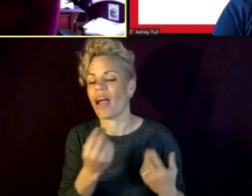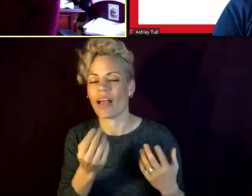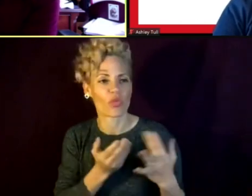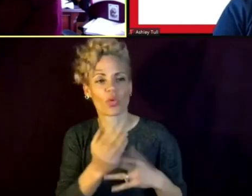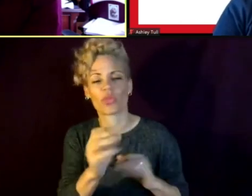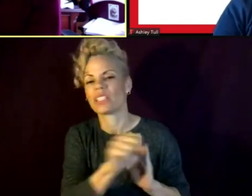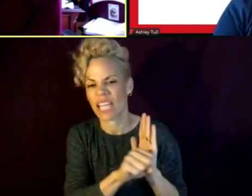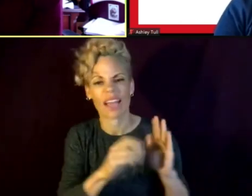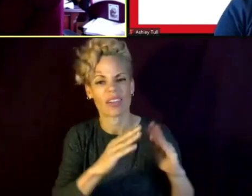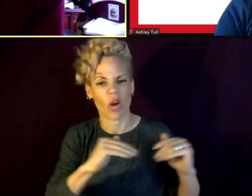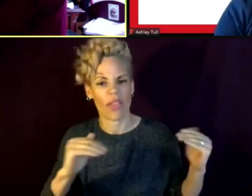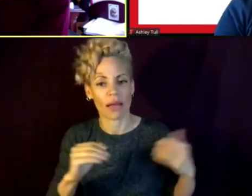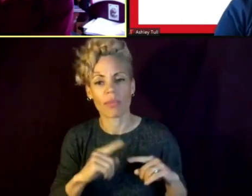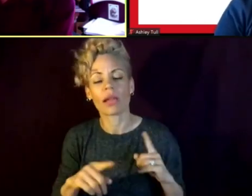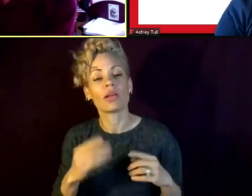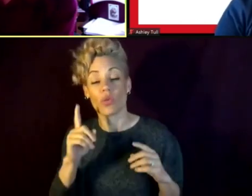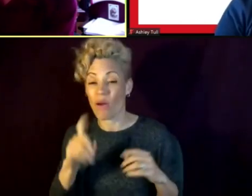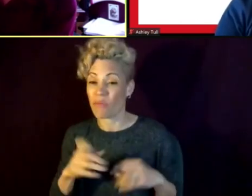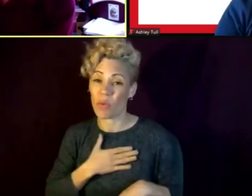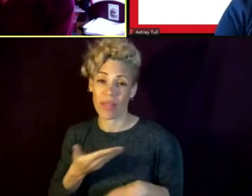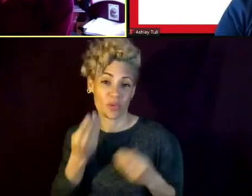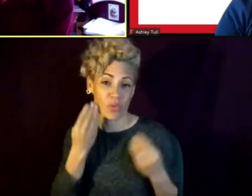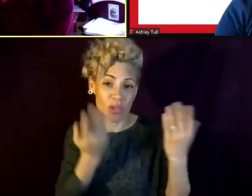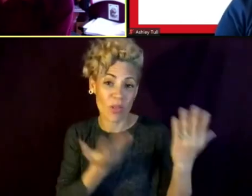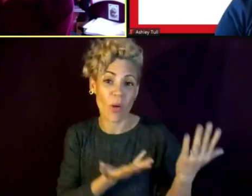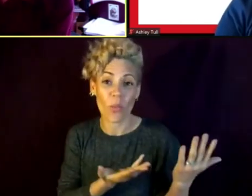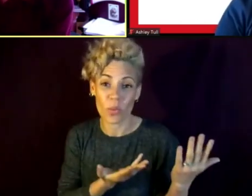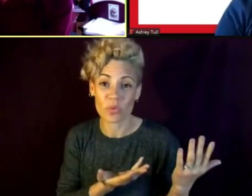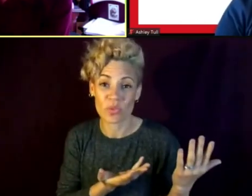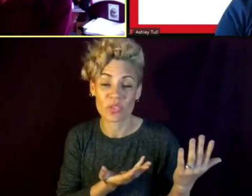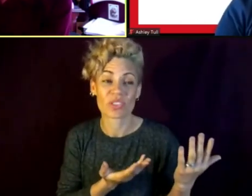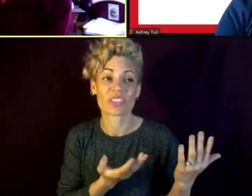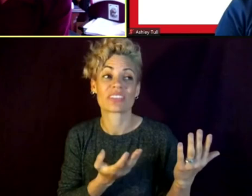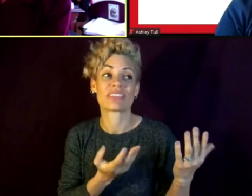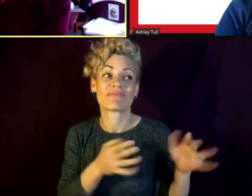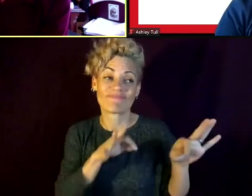But to disclose it, and then action can be taken.